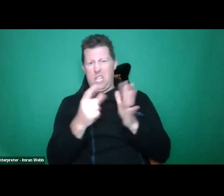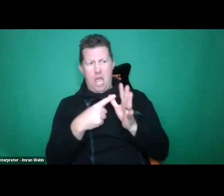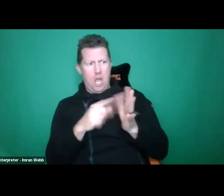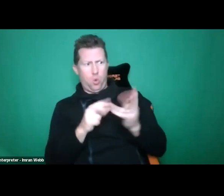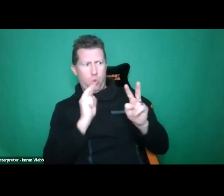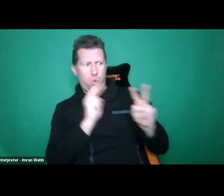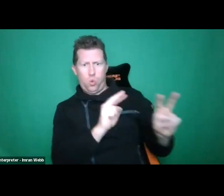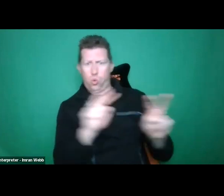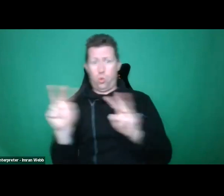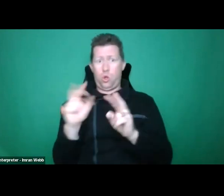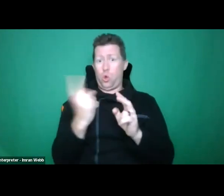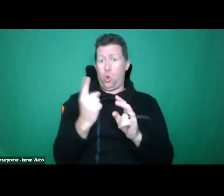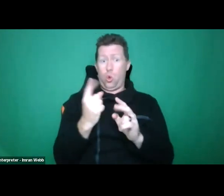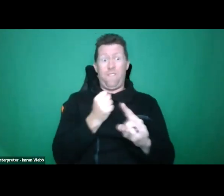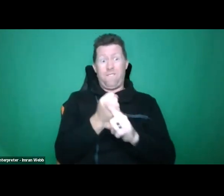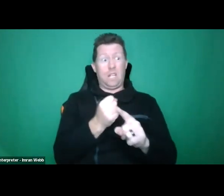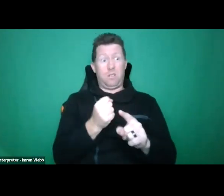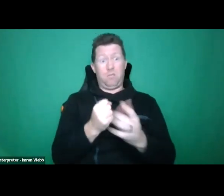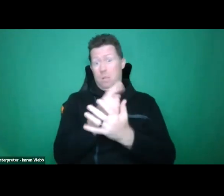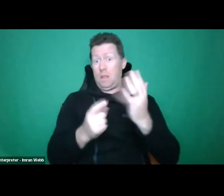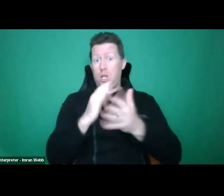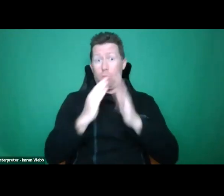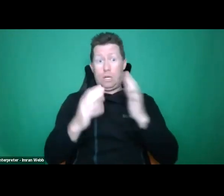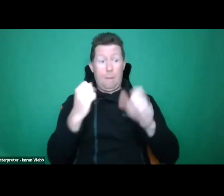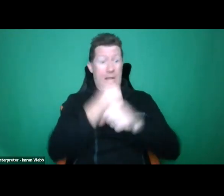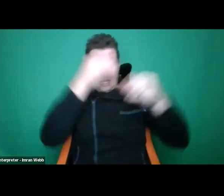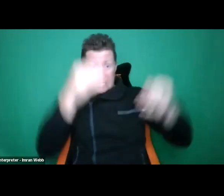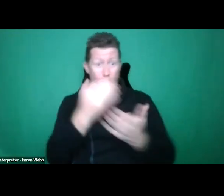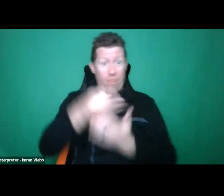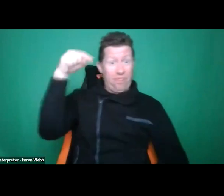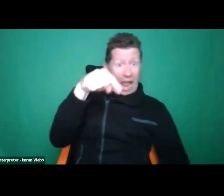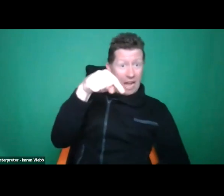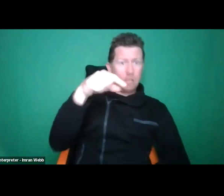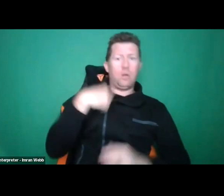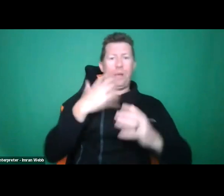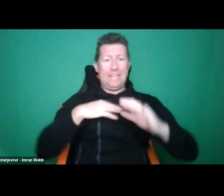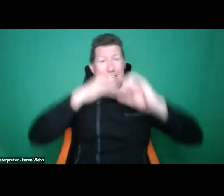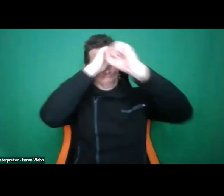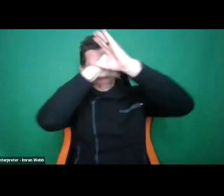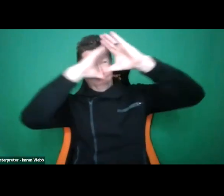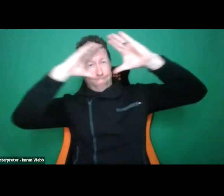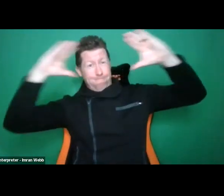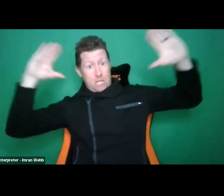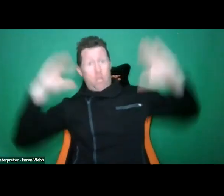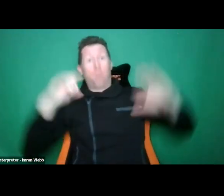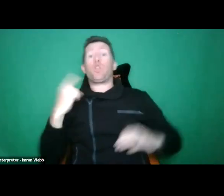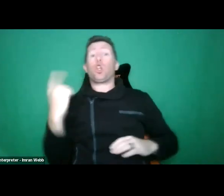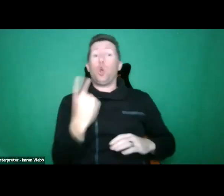the lives of the disability community, we really need to push and understand, need to make sure who not just who is in the room,